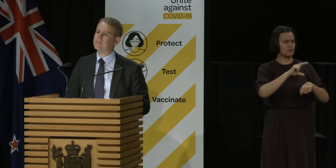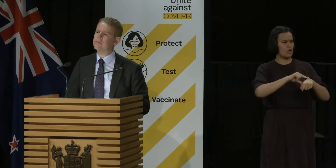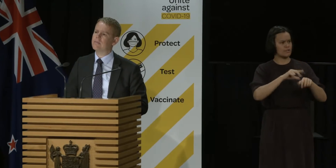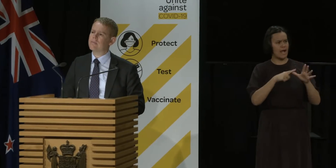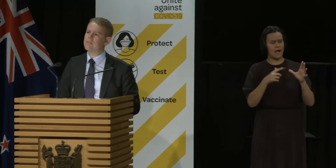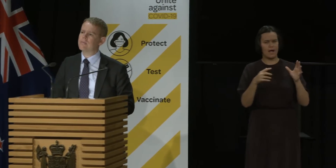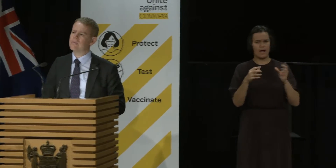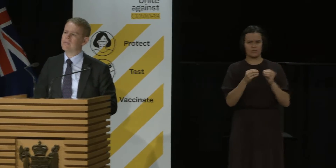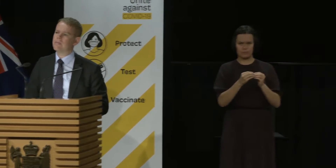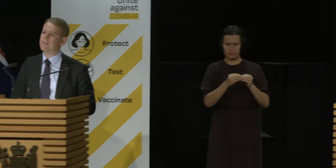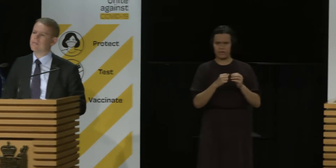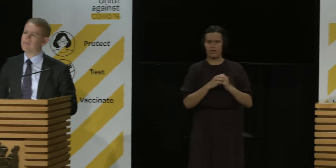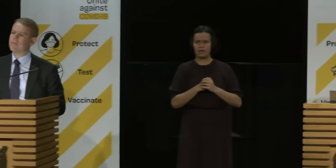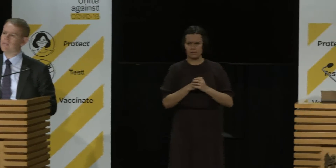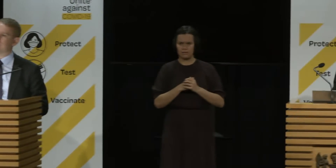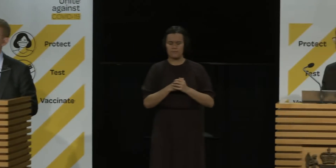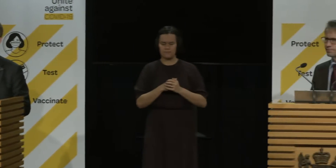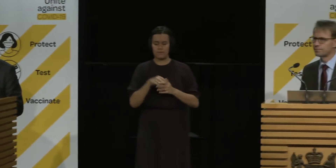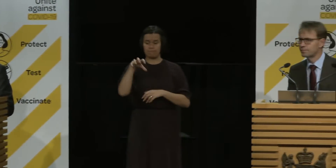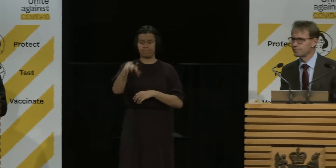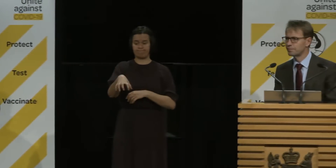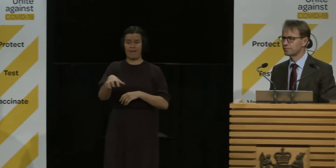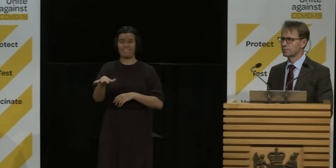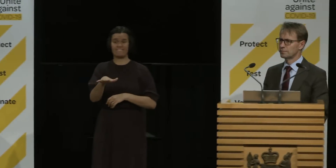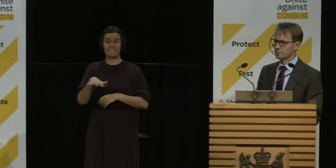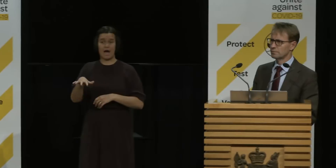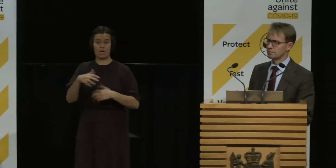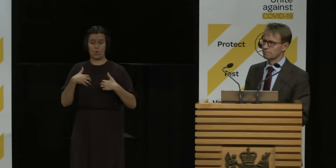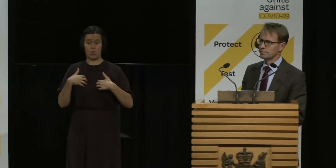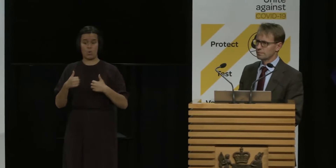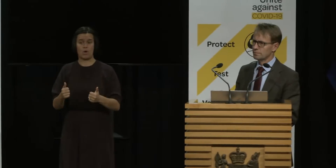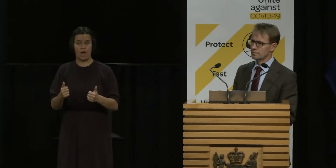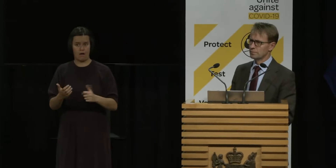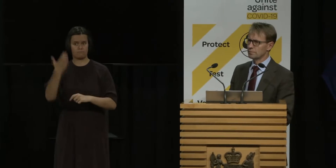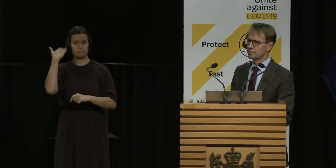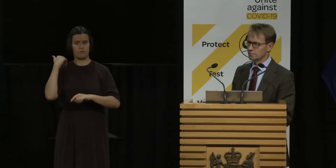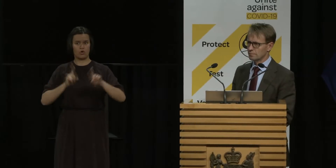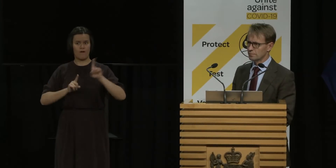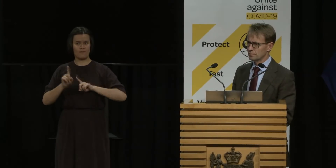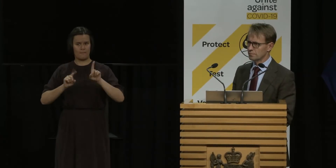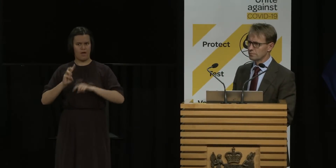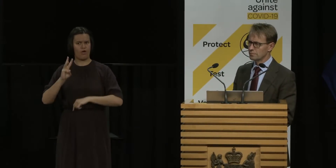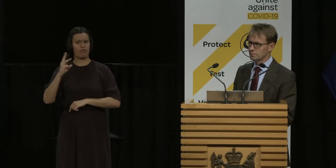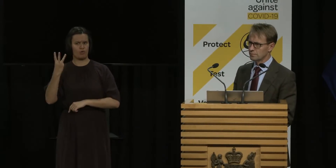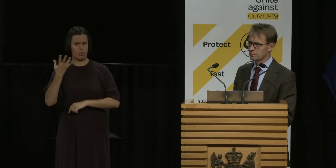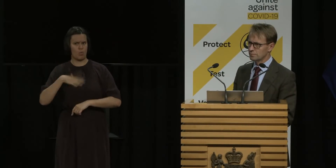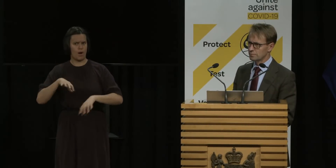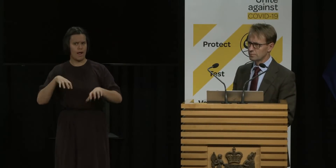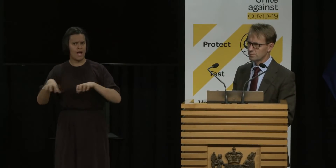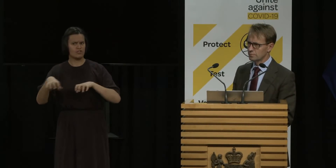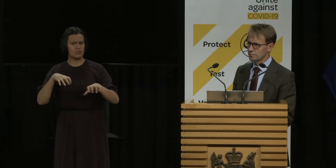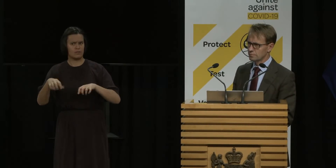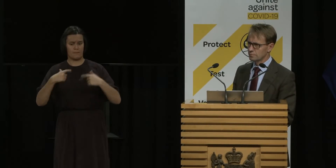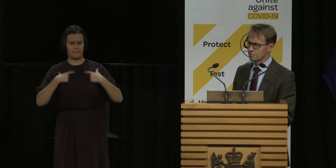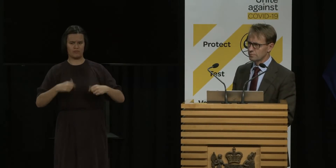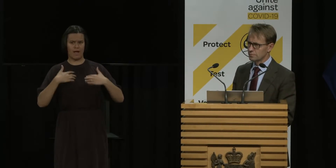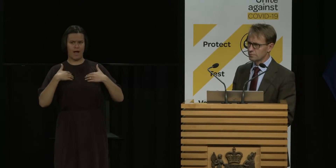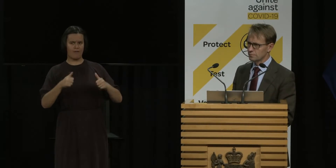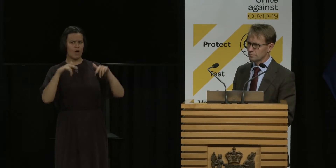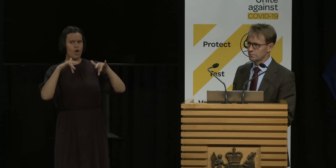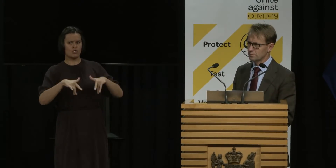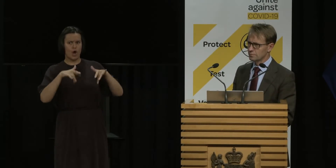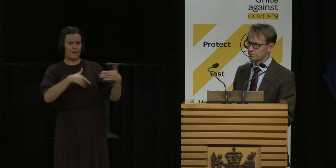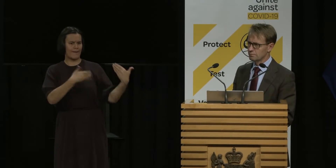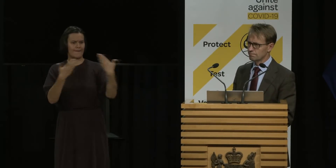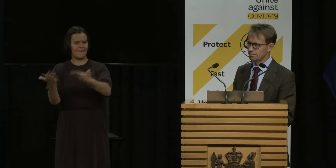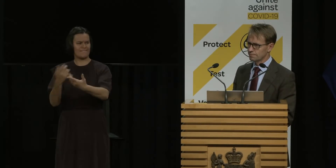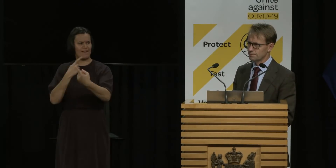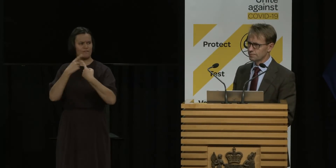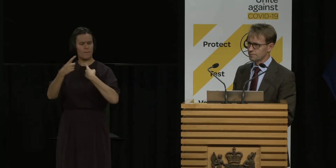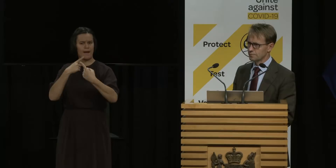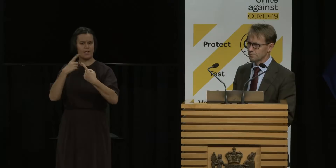up the extra space.